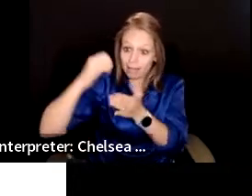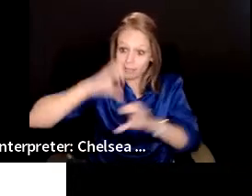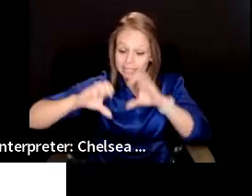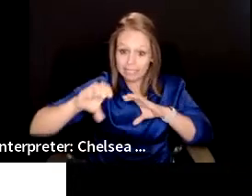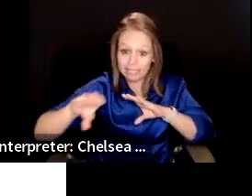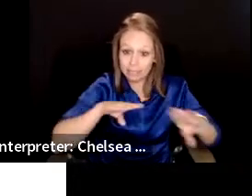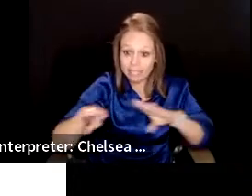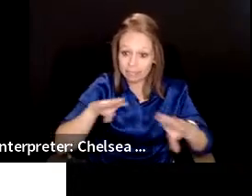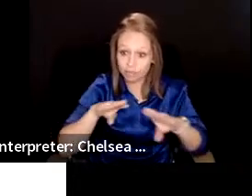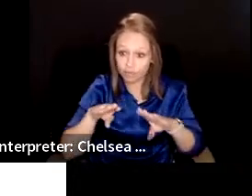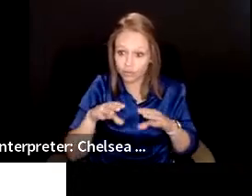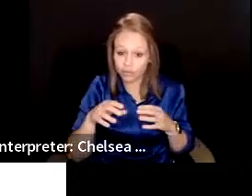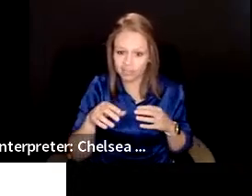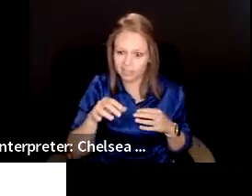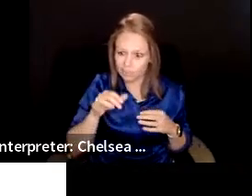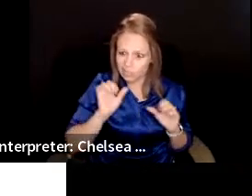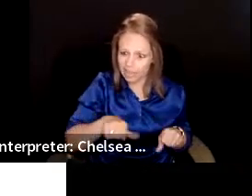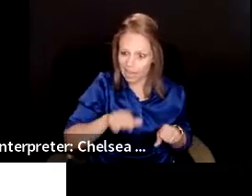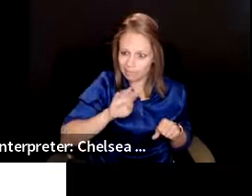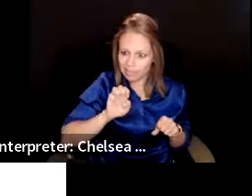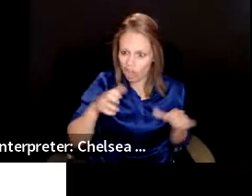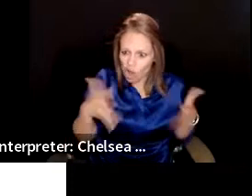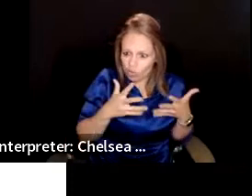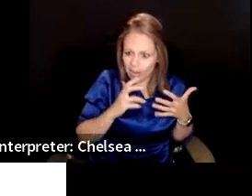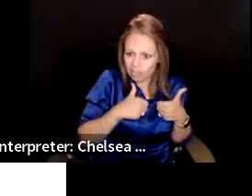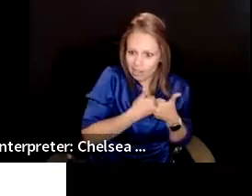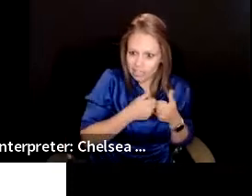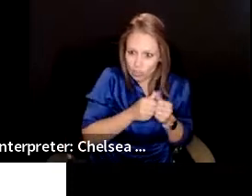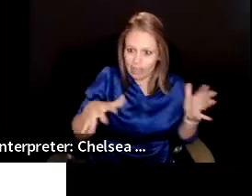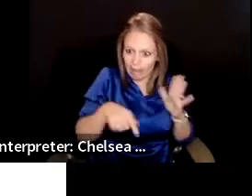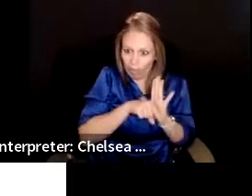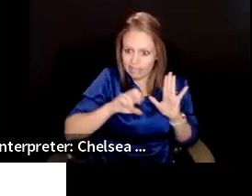even when you're not feeling stigma and as result in discrimination and exclusion. What we learn at Shatterproof